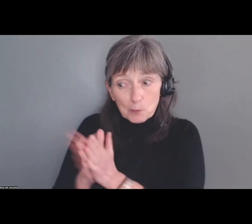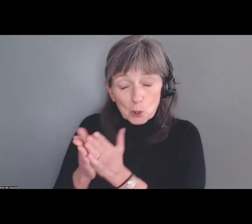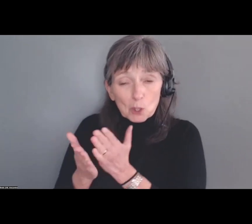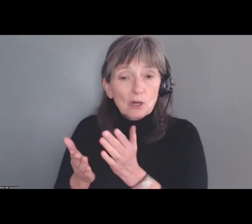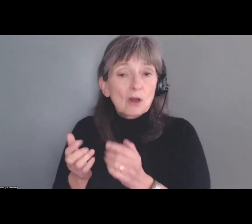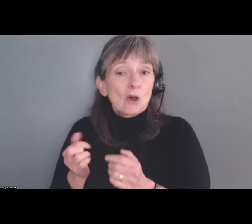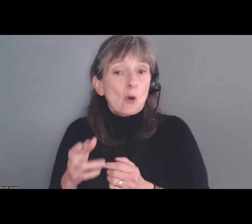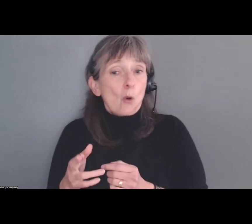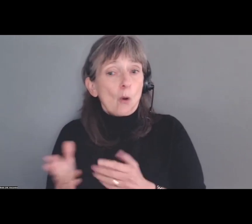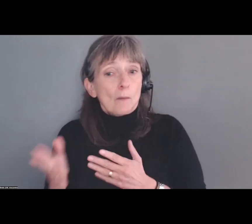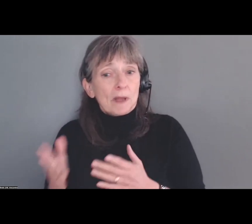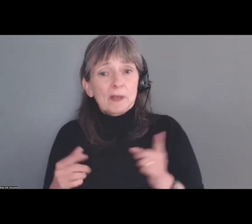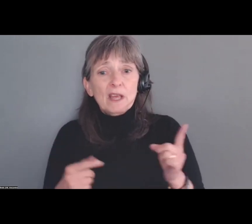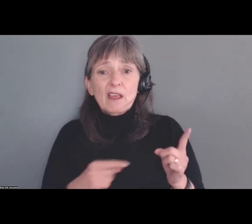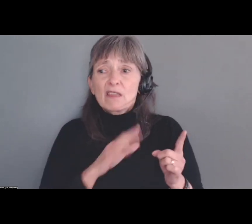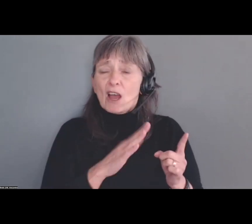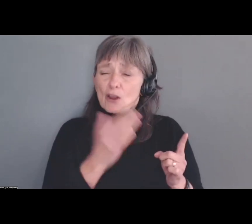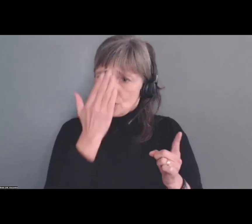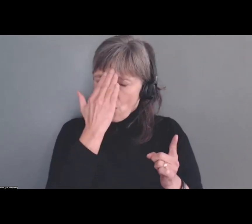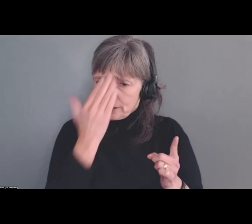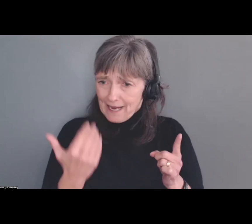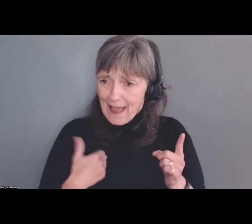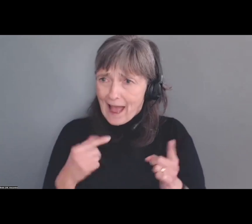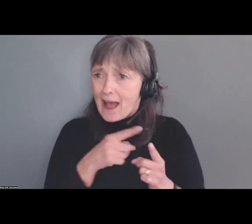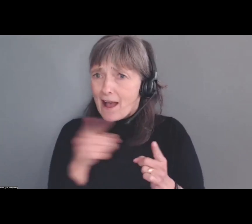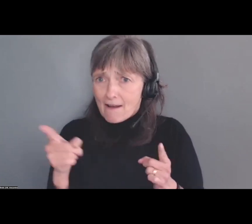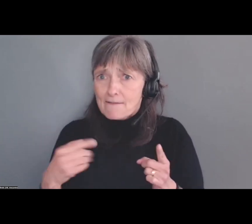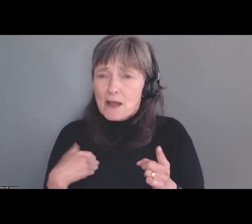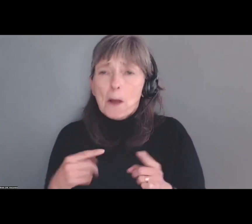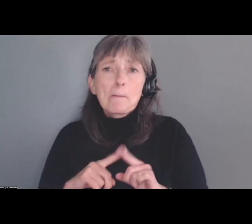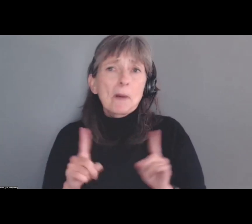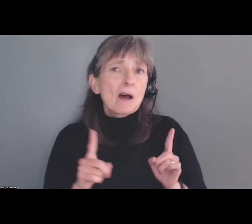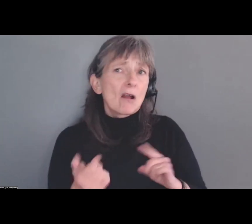practical knowledge around it. But there's also people who've been working on the theory and it